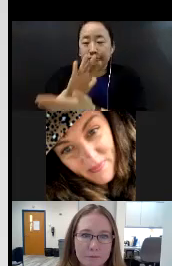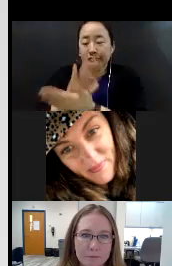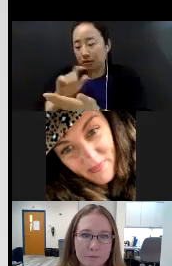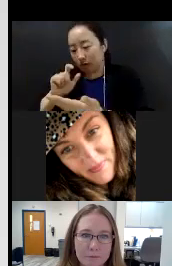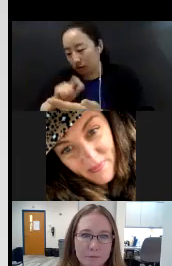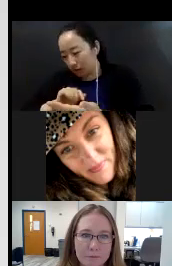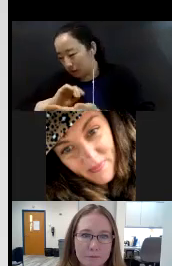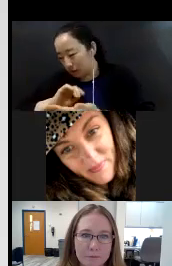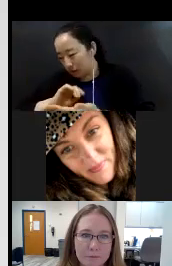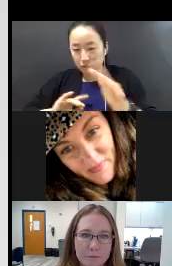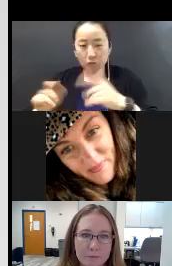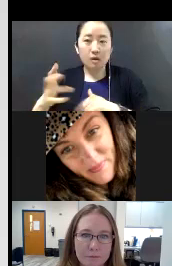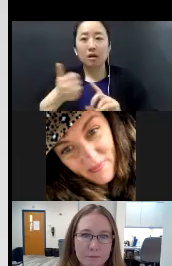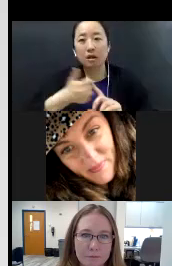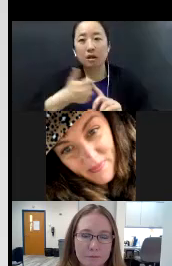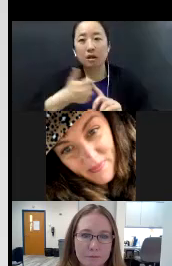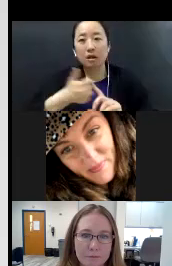FORTH FROM THE HOSPITAL TO GET INFORMATION.